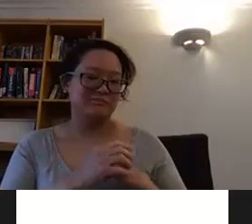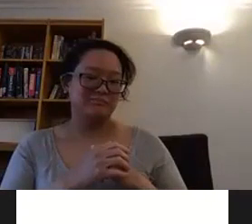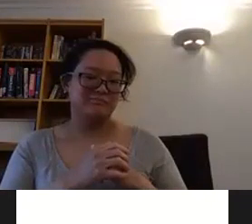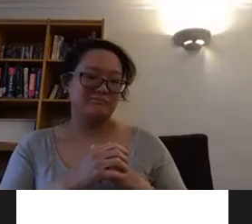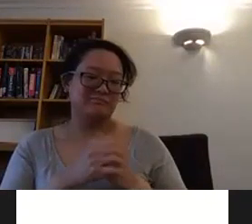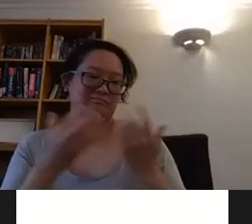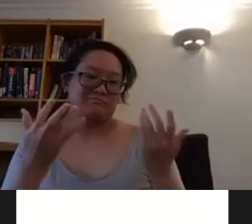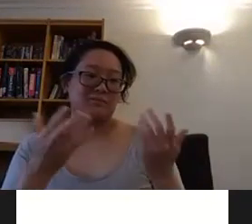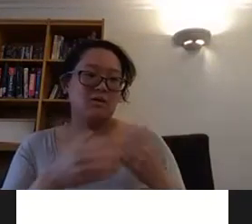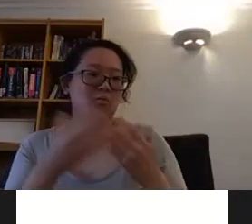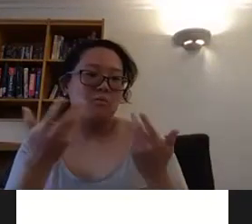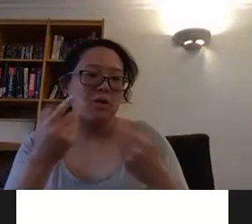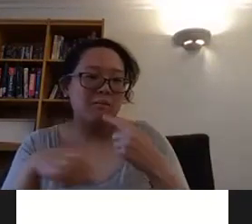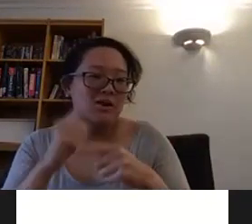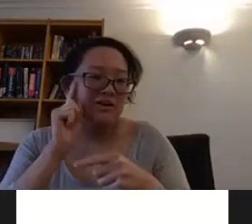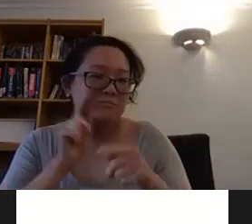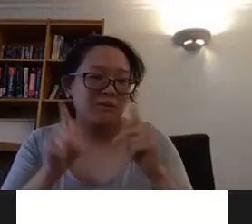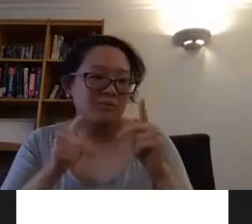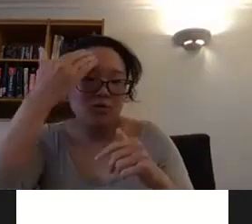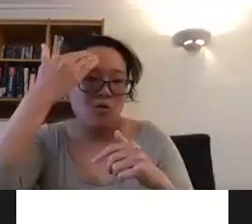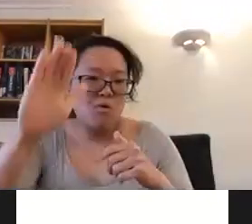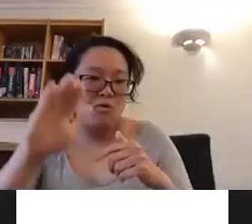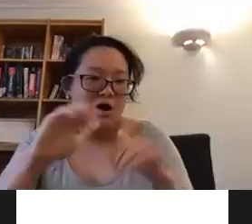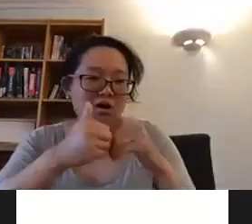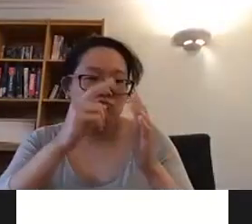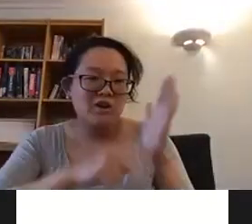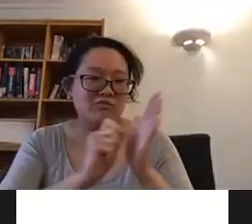communicating through email, but, you know, Deaf people would then be able to read, and